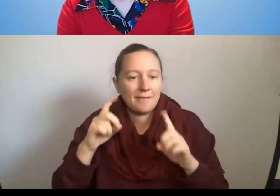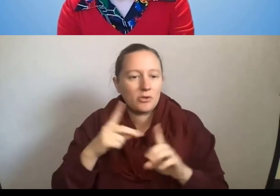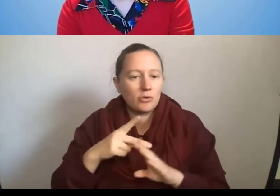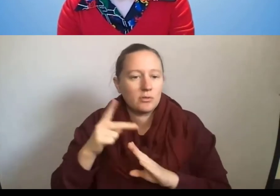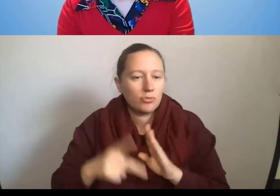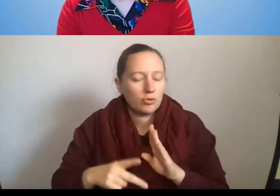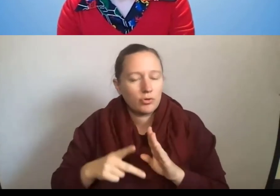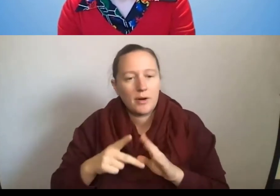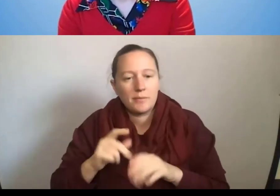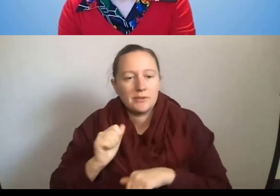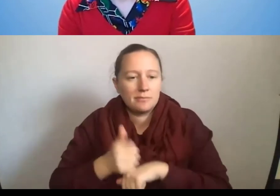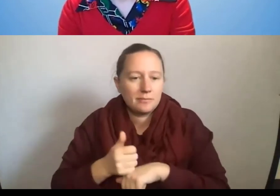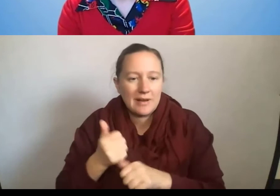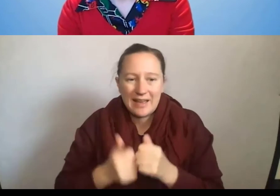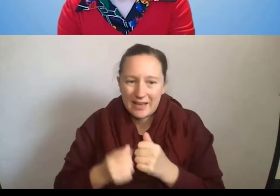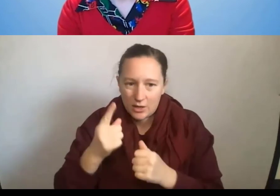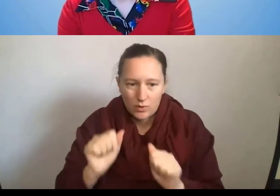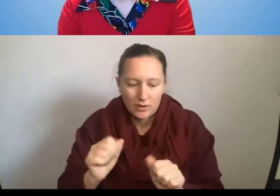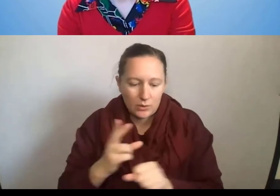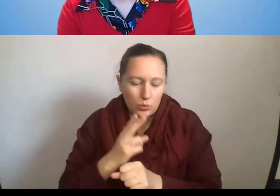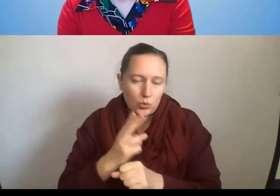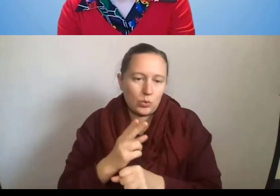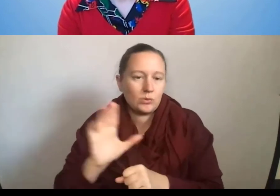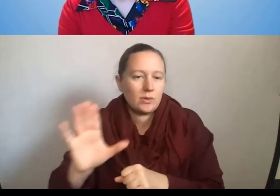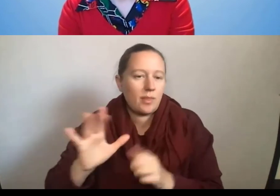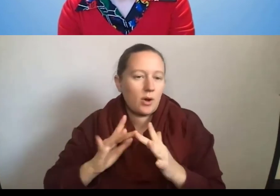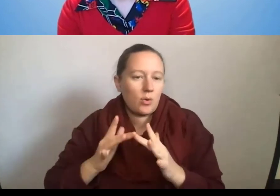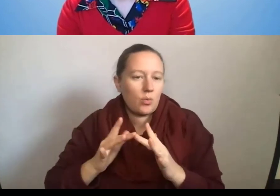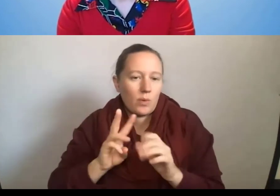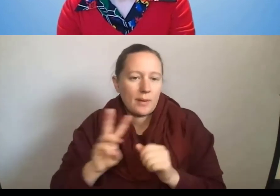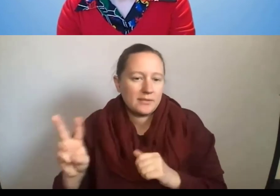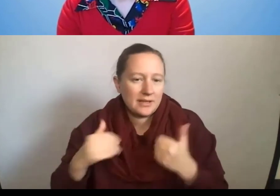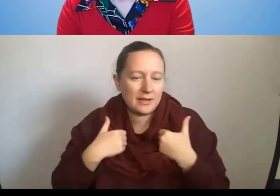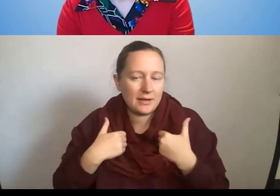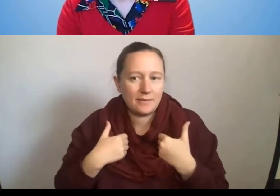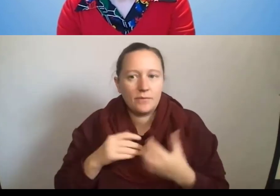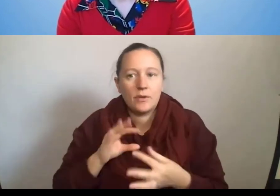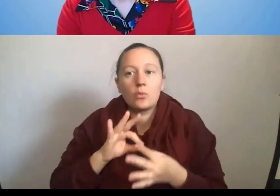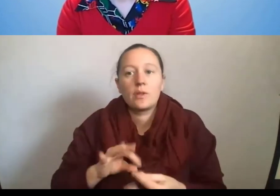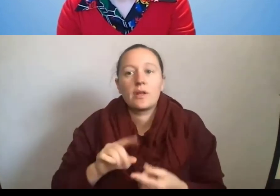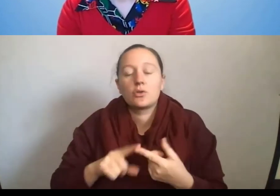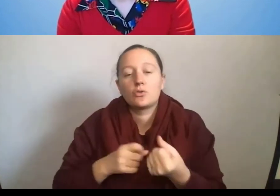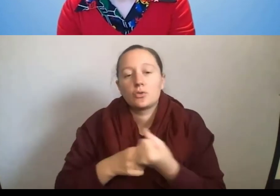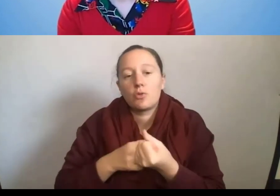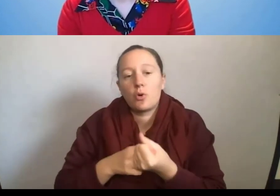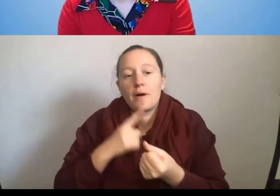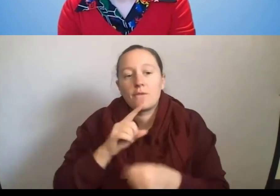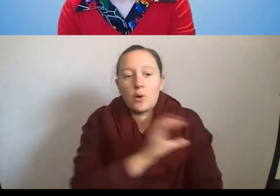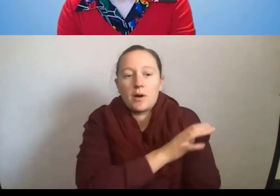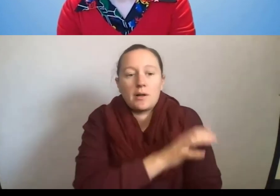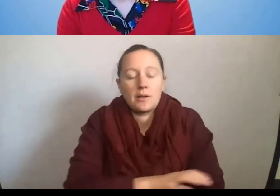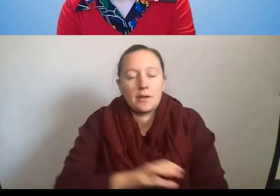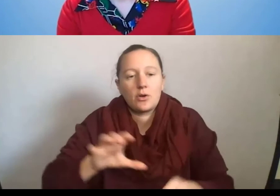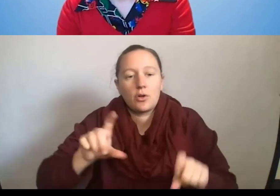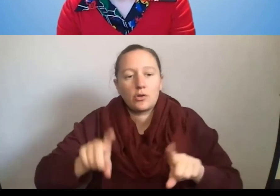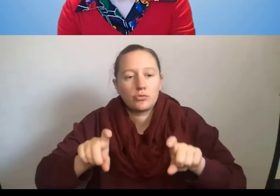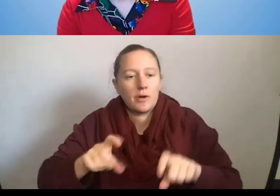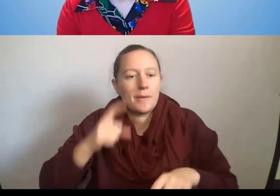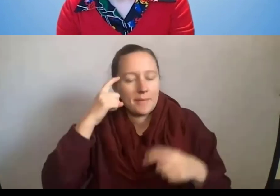that anyone can access. It's on their website. Regarding support for clinical trials for mental health testing tools